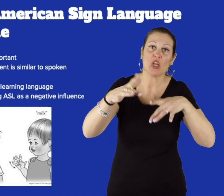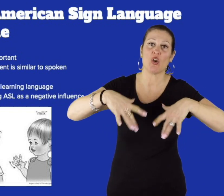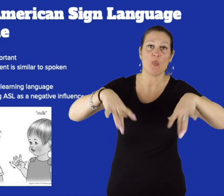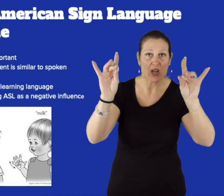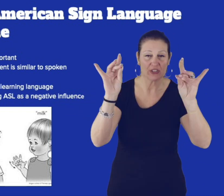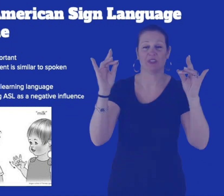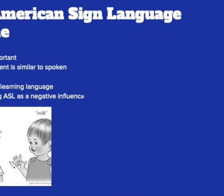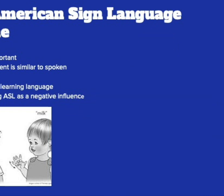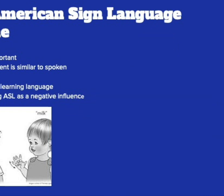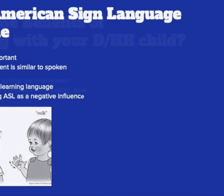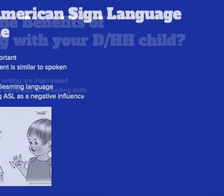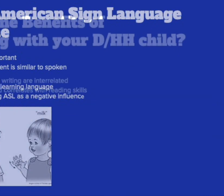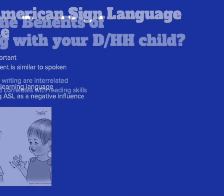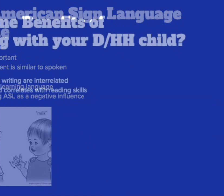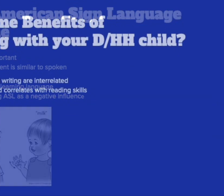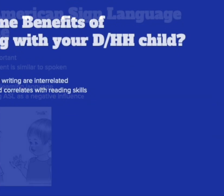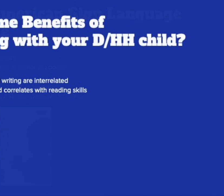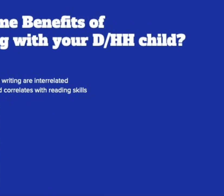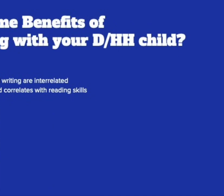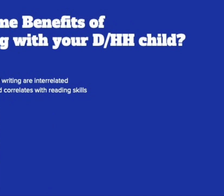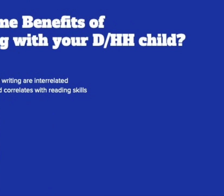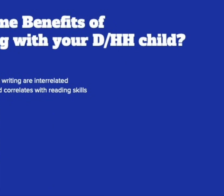All of these are dependent on early language acquisition.